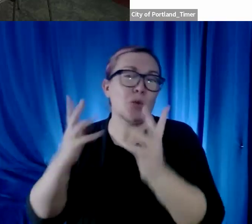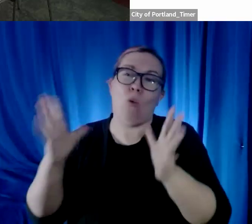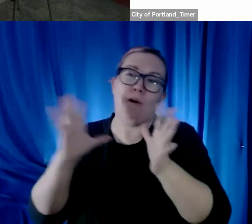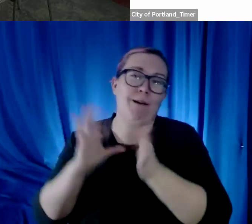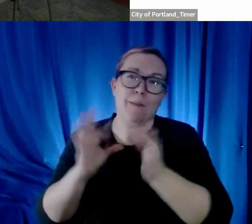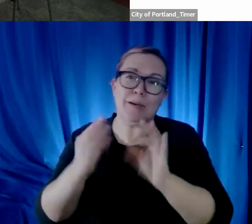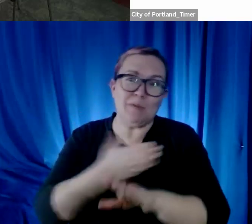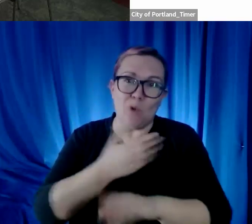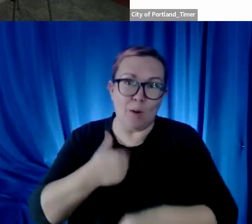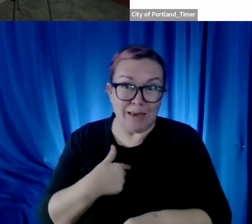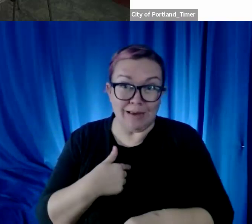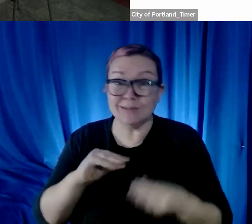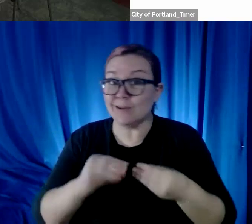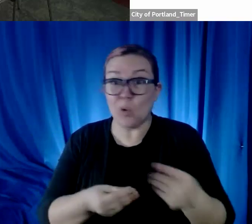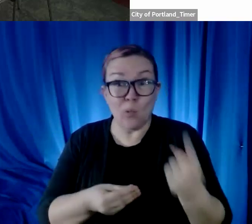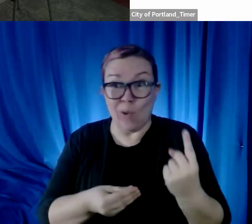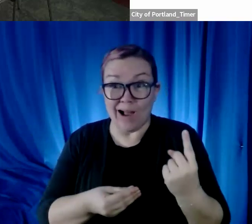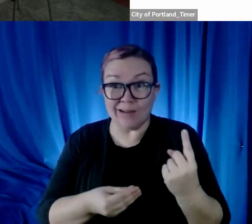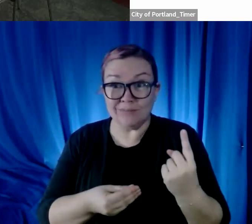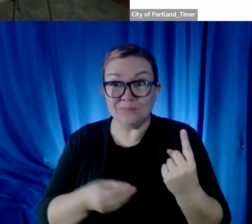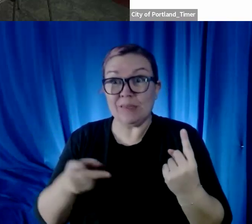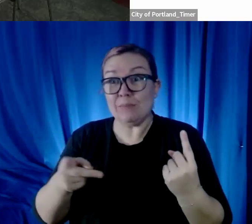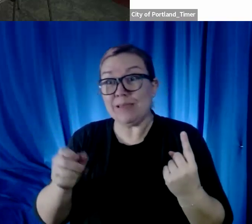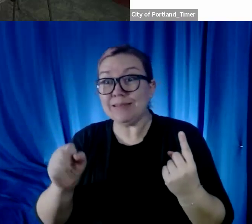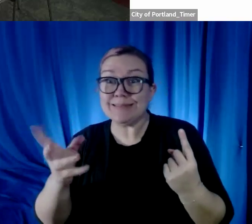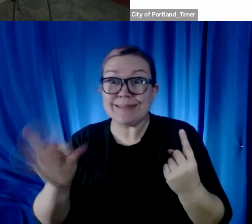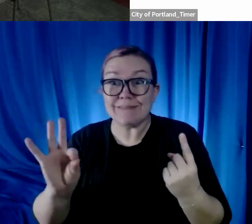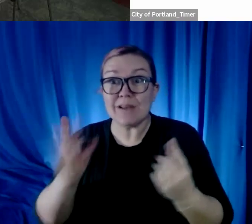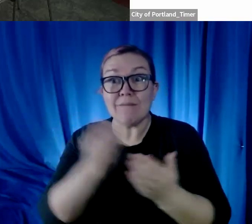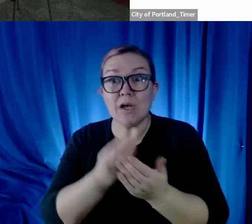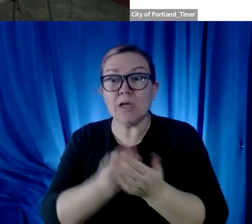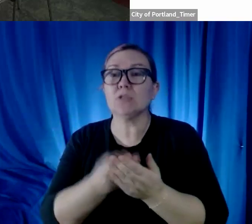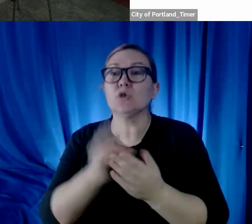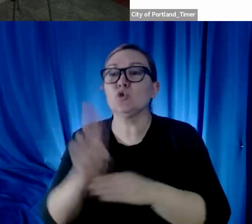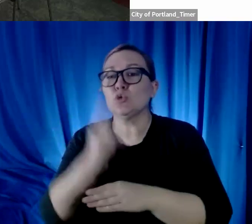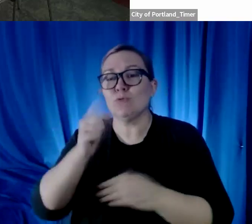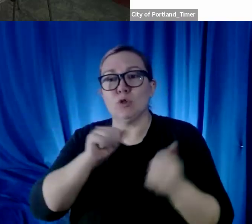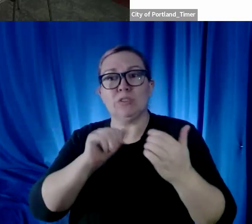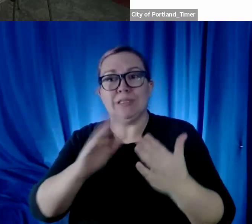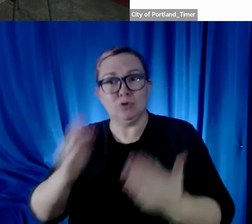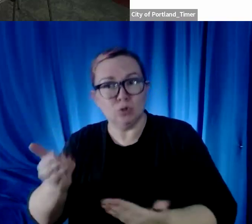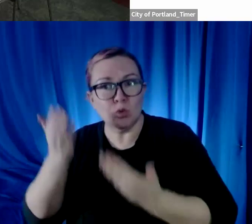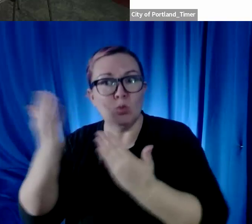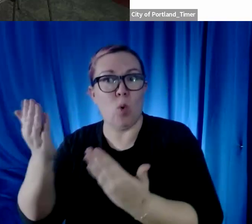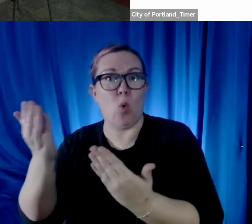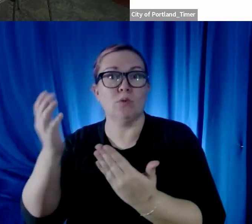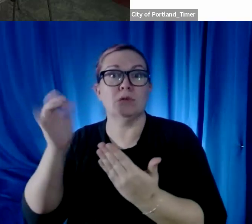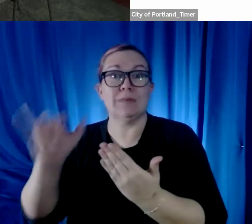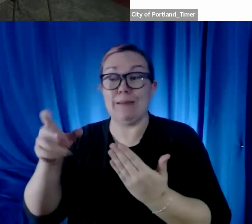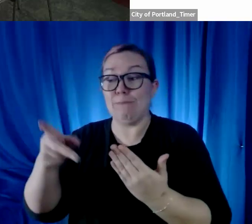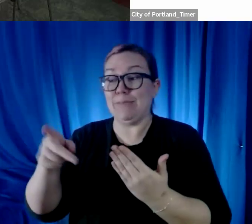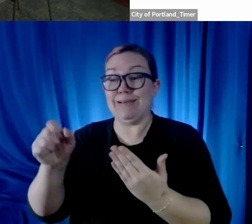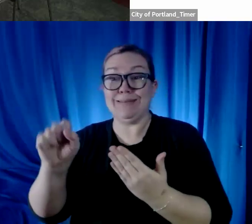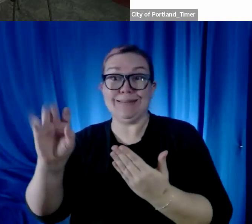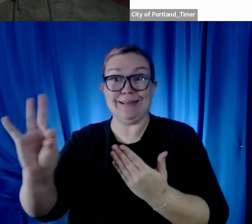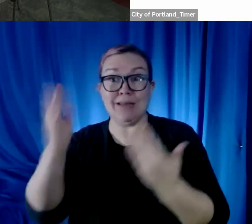Number one, that PSEF funds be used for the strategic proposals that PCEF has and will put forth.